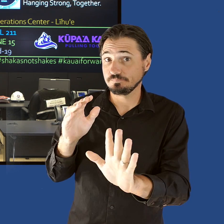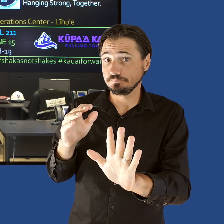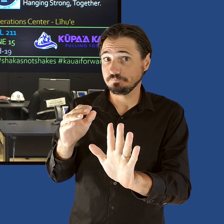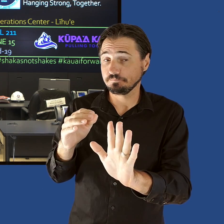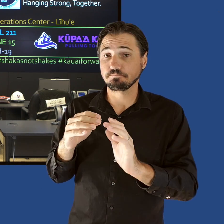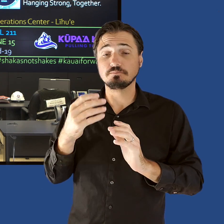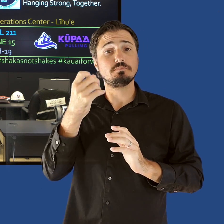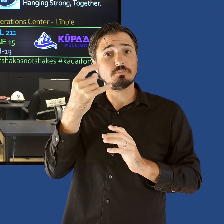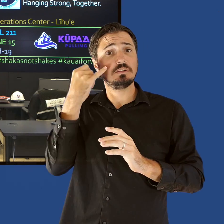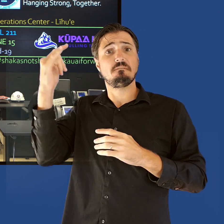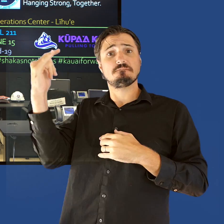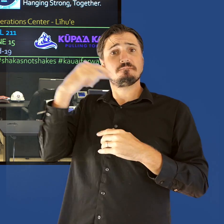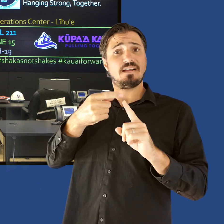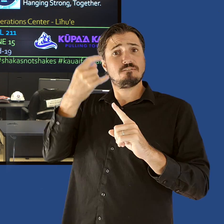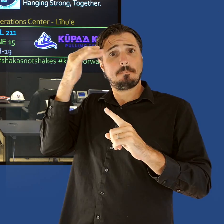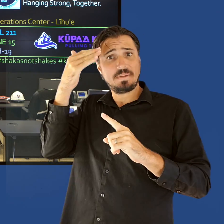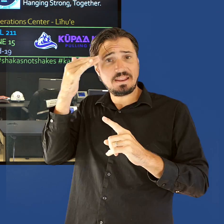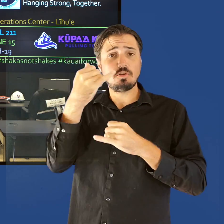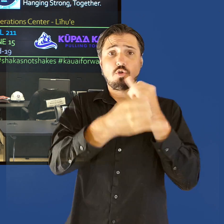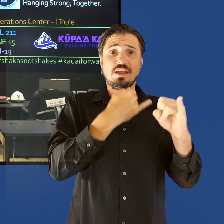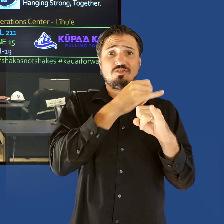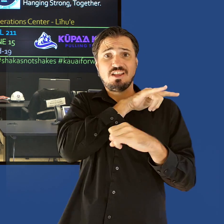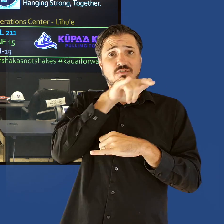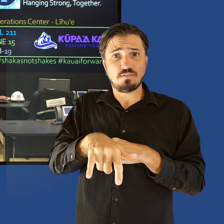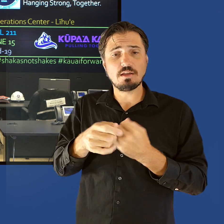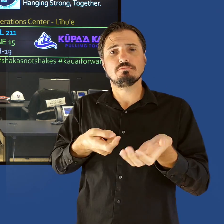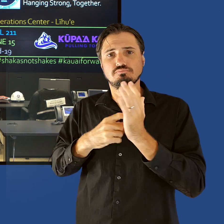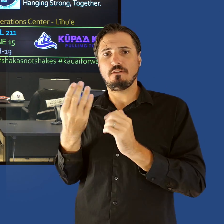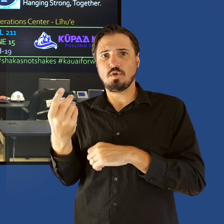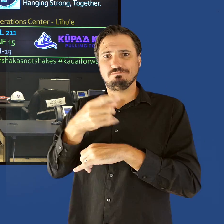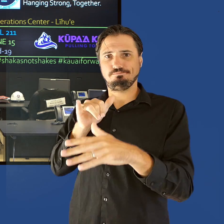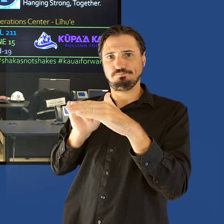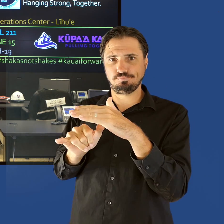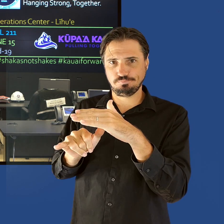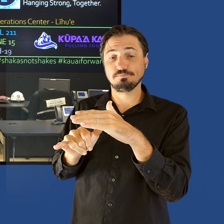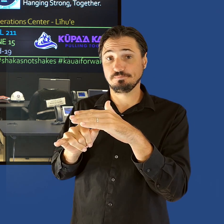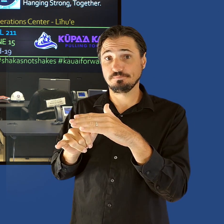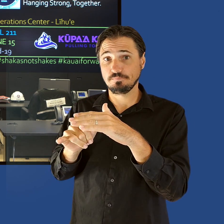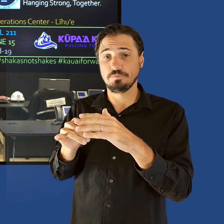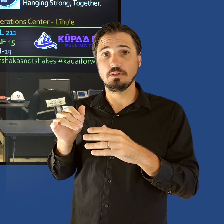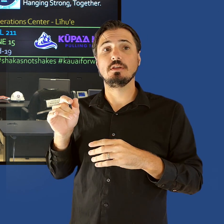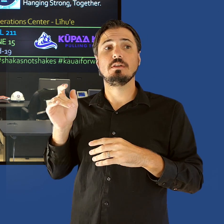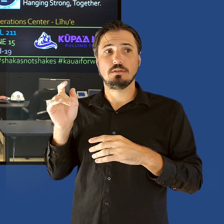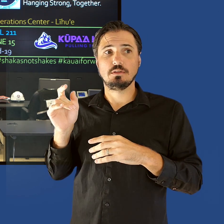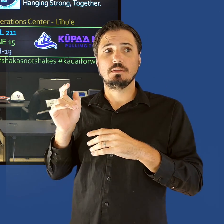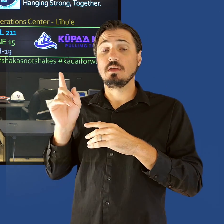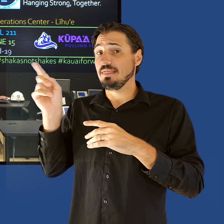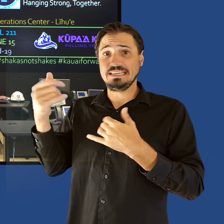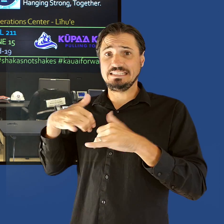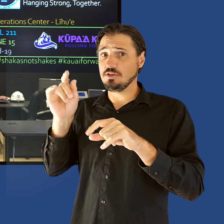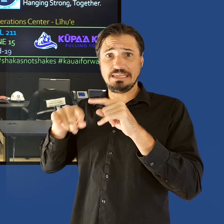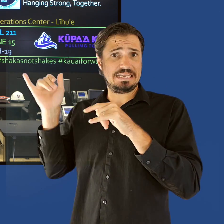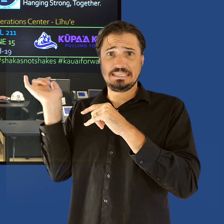However, Mainland or foreign visitors remain subject to quarantine, and are prohibited from staying in TVR’s unless they own the unit.